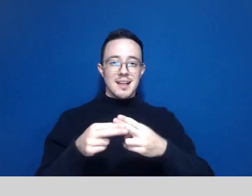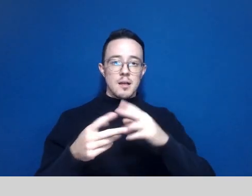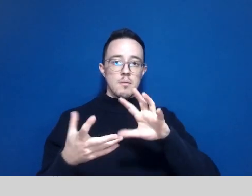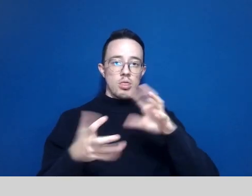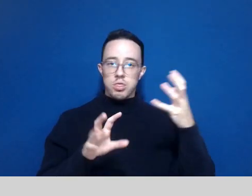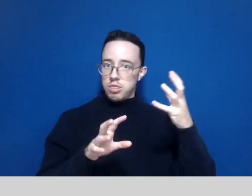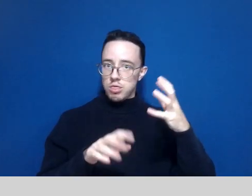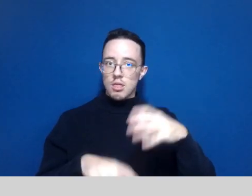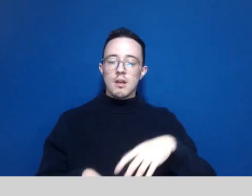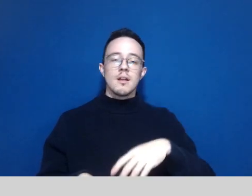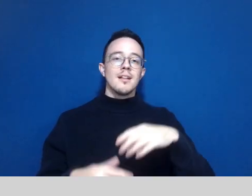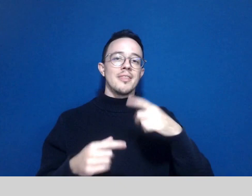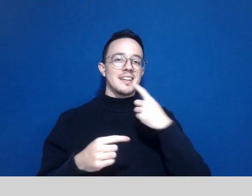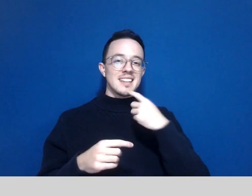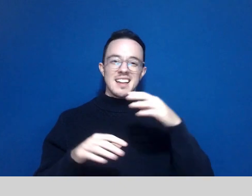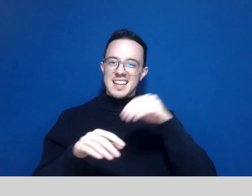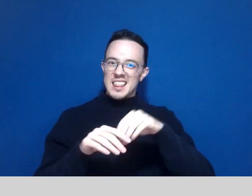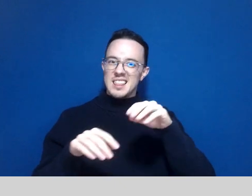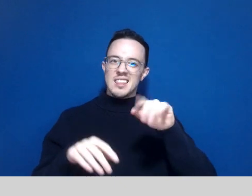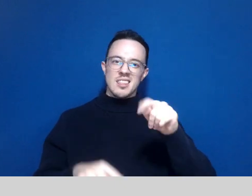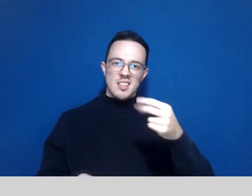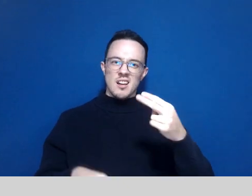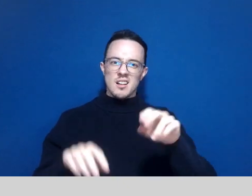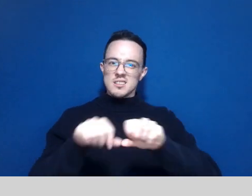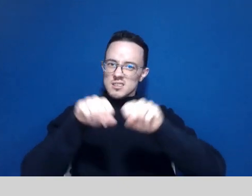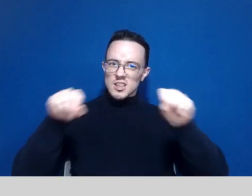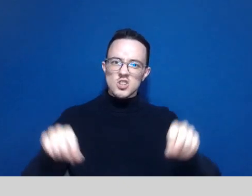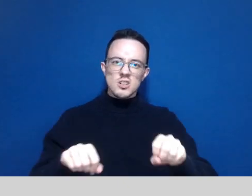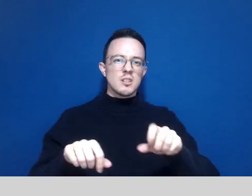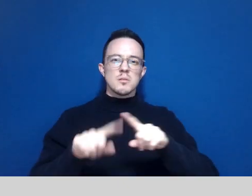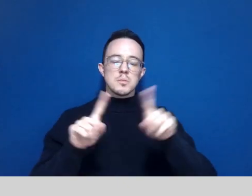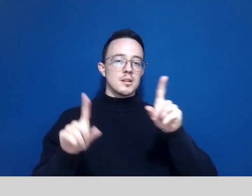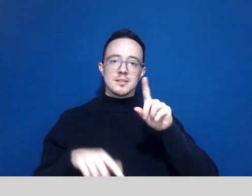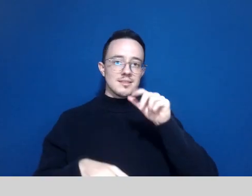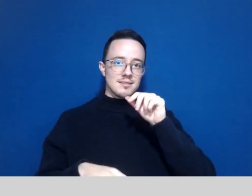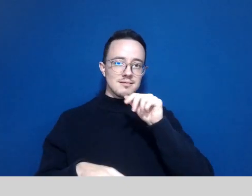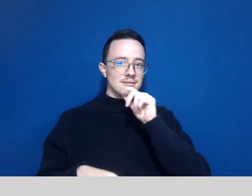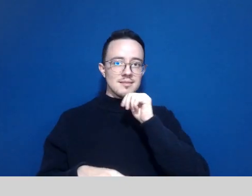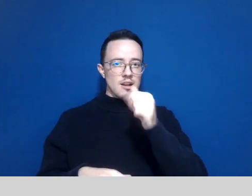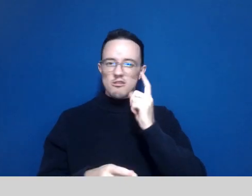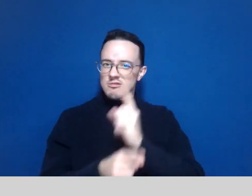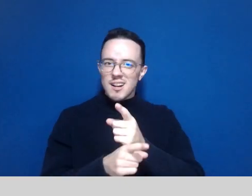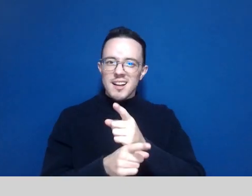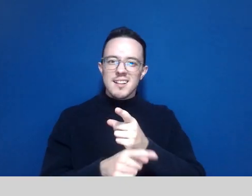"My name is, they say, "in the station." That's not right. It's Anastasio so I'd have to go in and correct that.